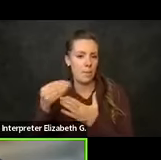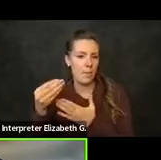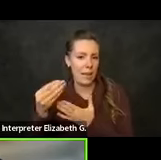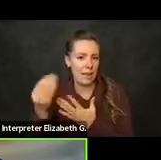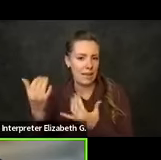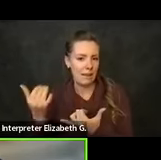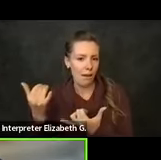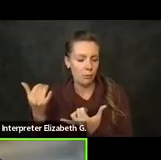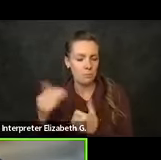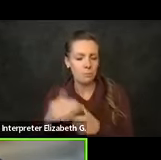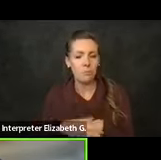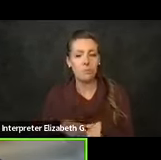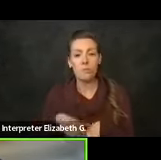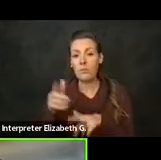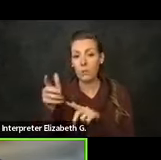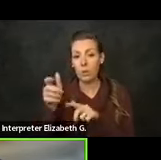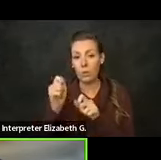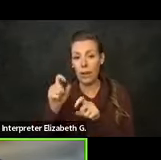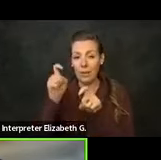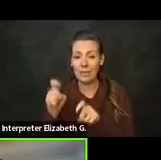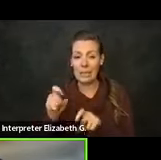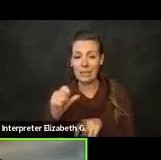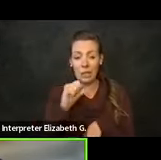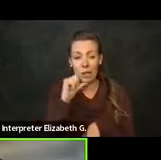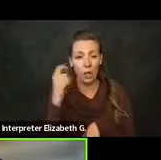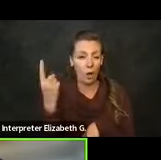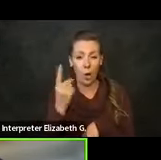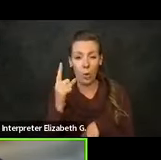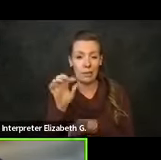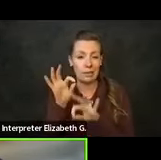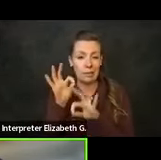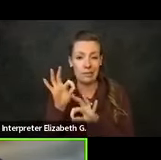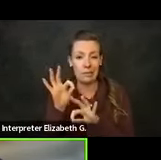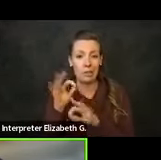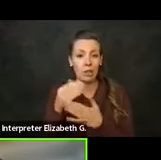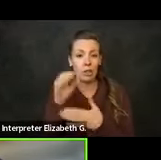While the rapid tests are not the most accurate, they can be helpful when you need fast results.